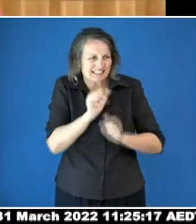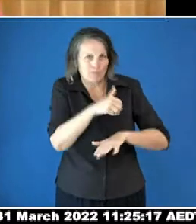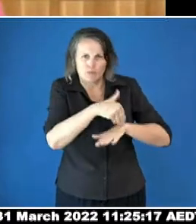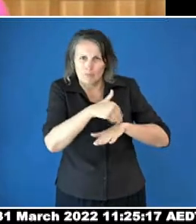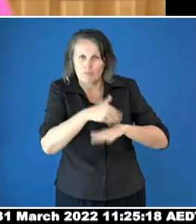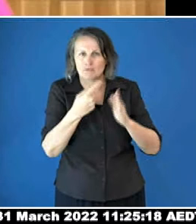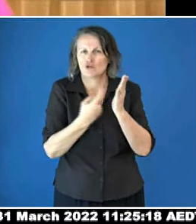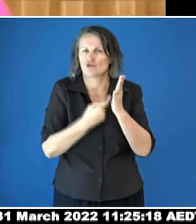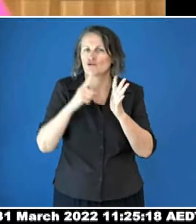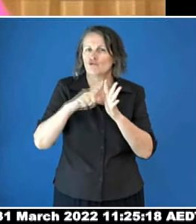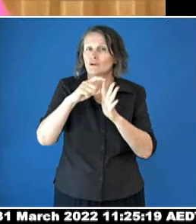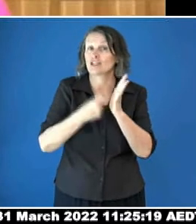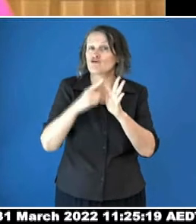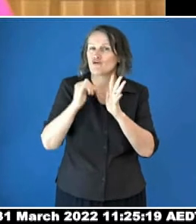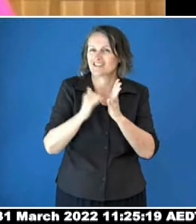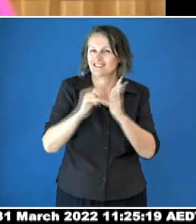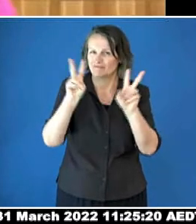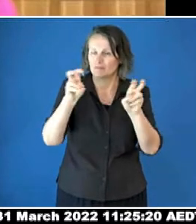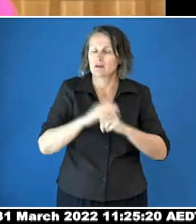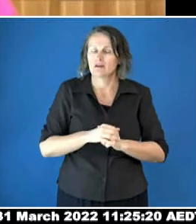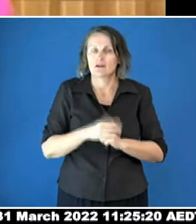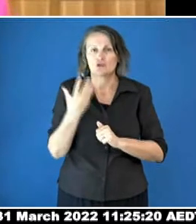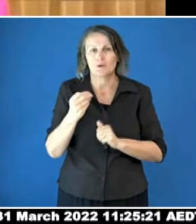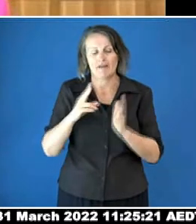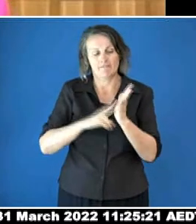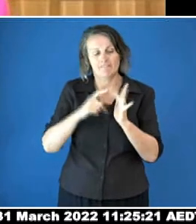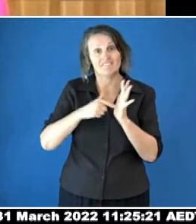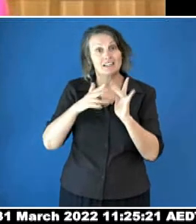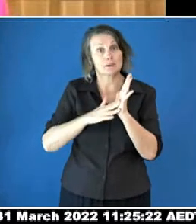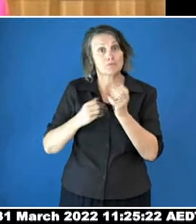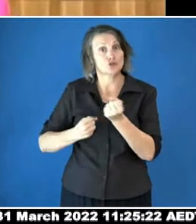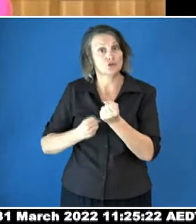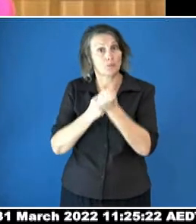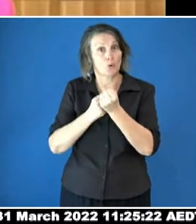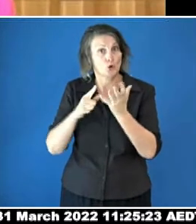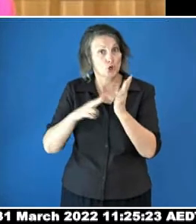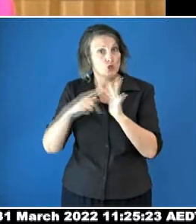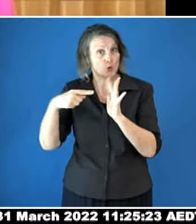and I think you have mentioned in your statement that the Victims Support Unit has been very good in assisting with some applications.